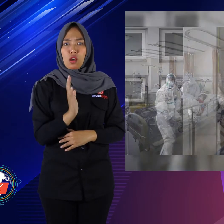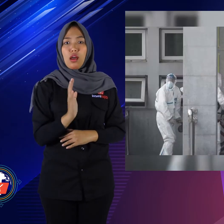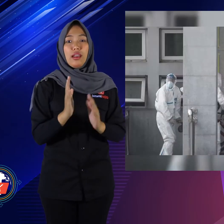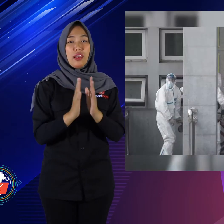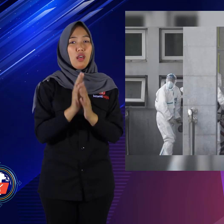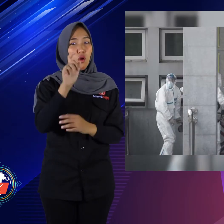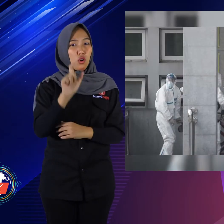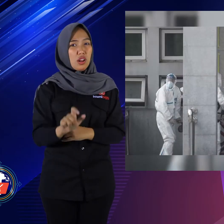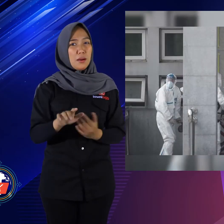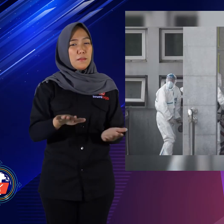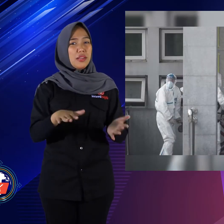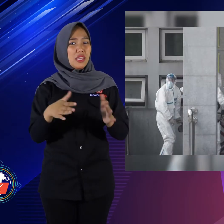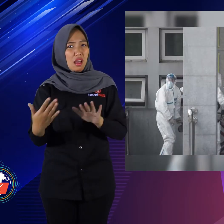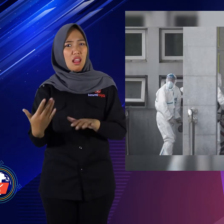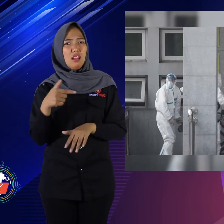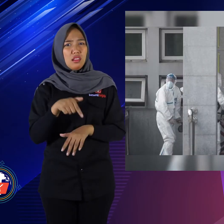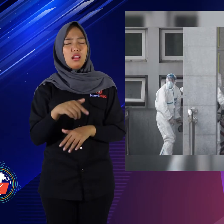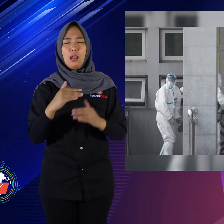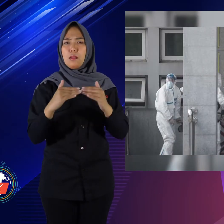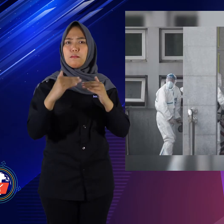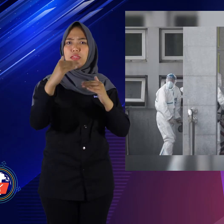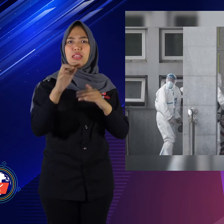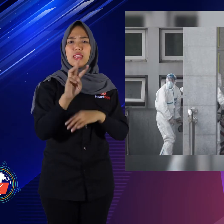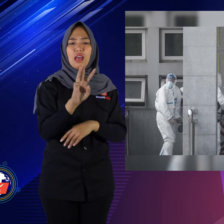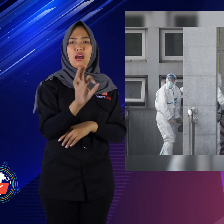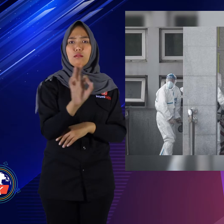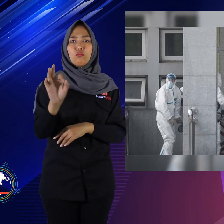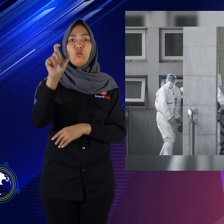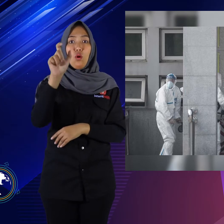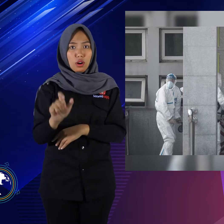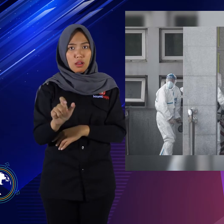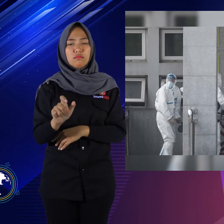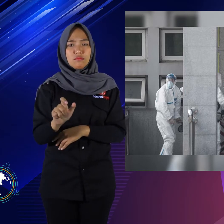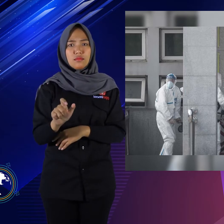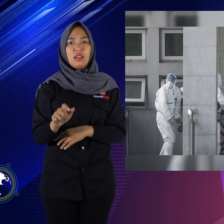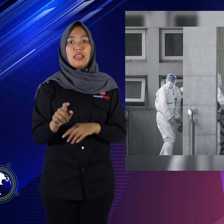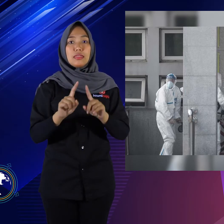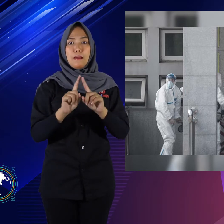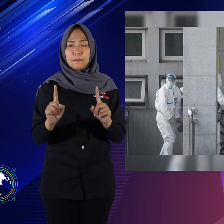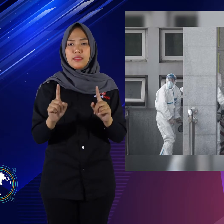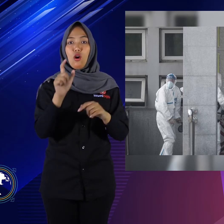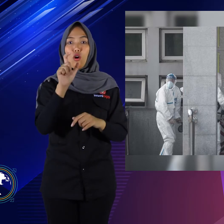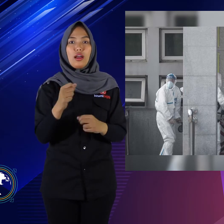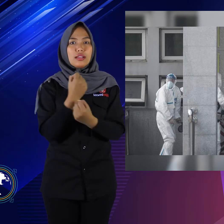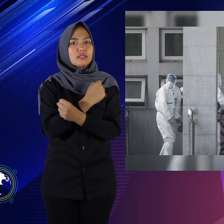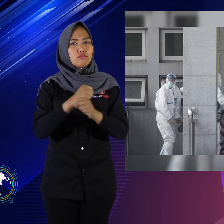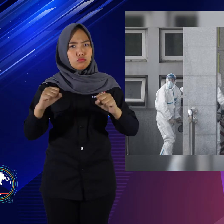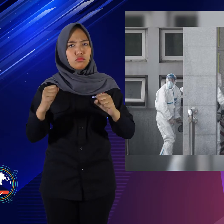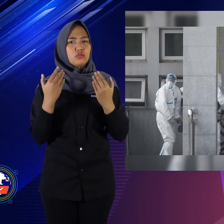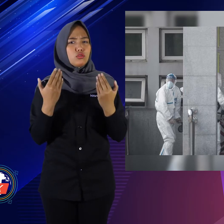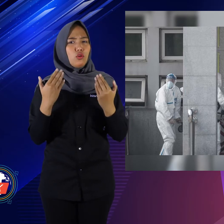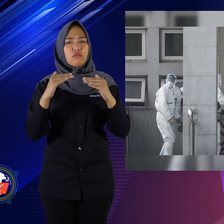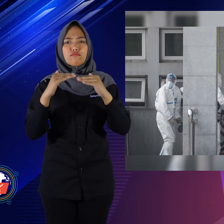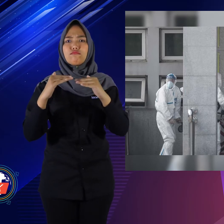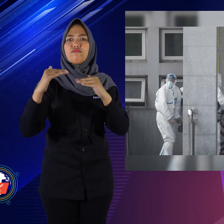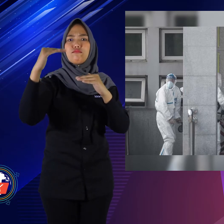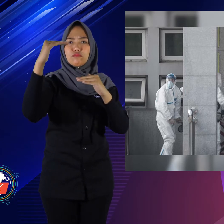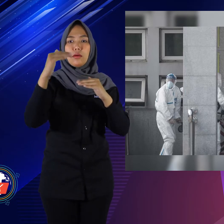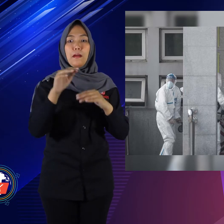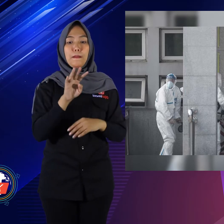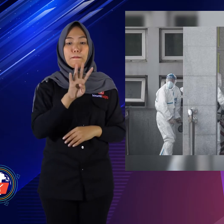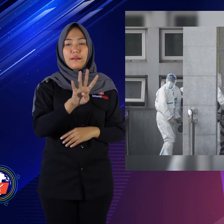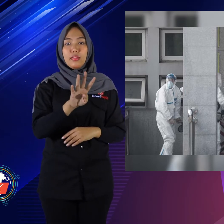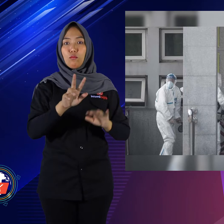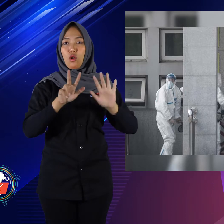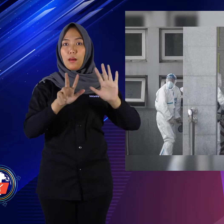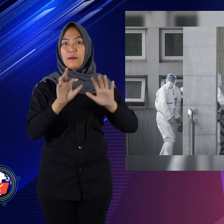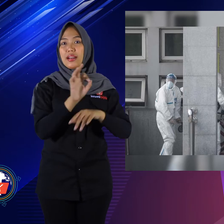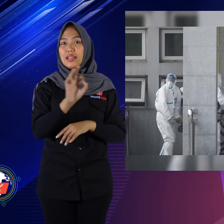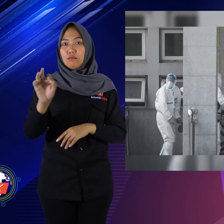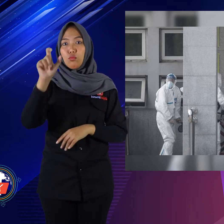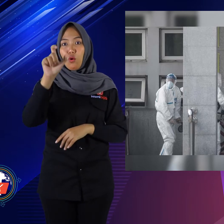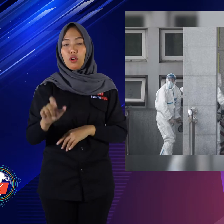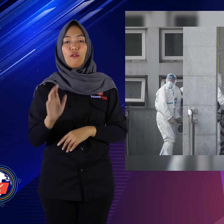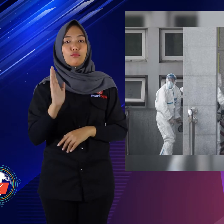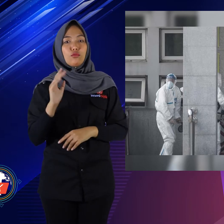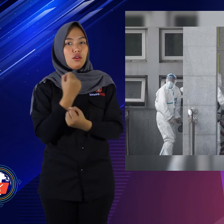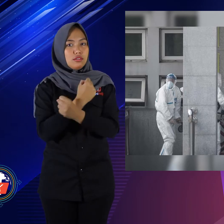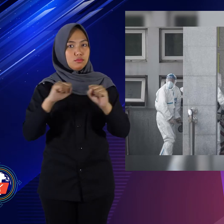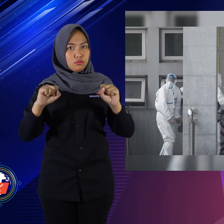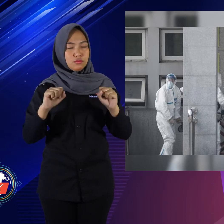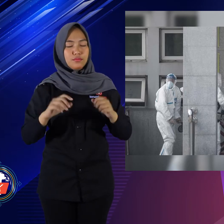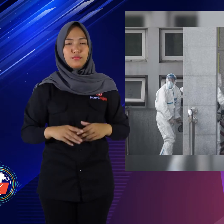and more than 3 thousand people died, but there are also who have recovered as many as 48 thousand people